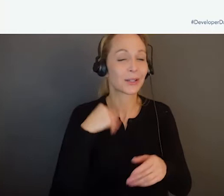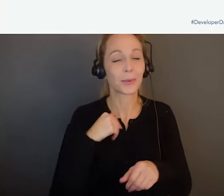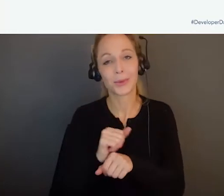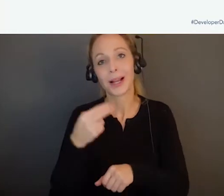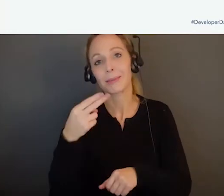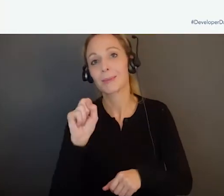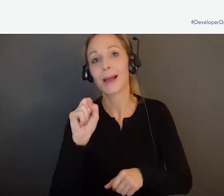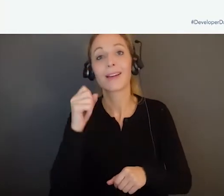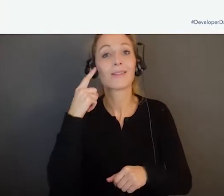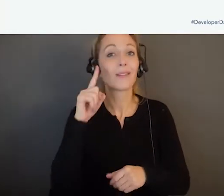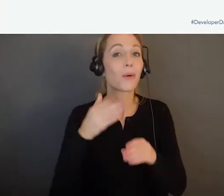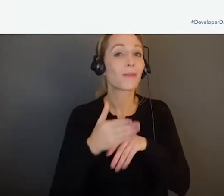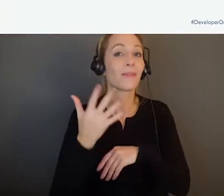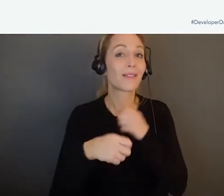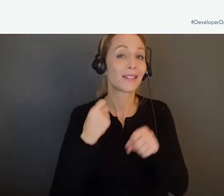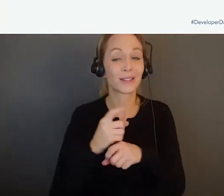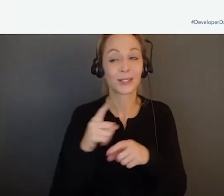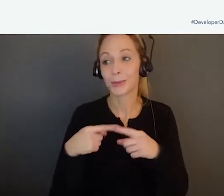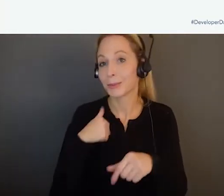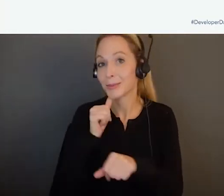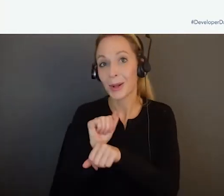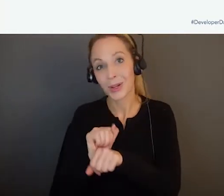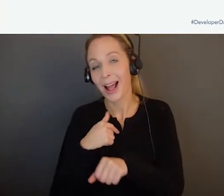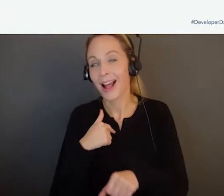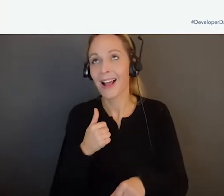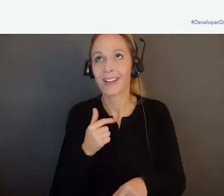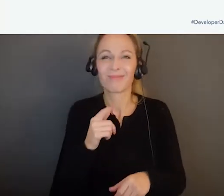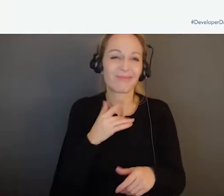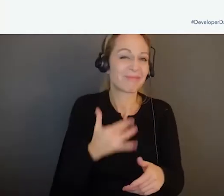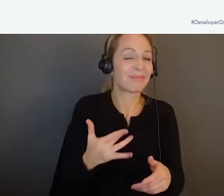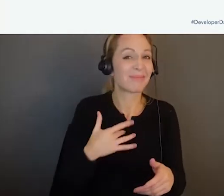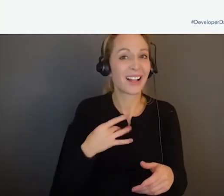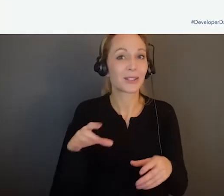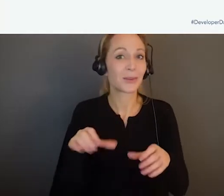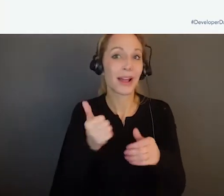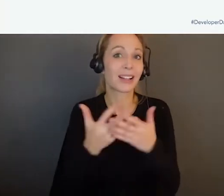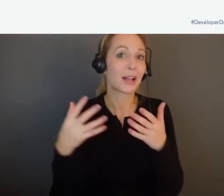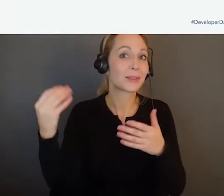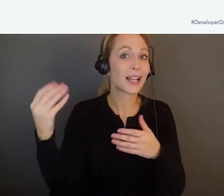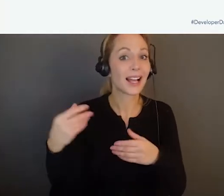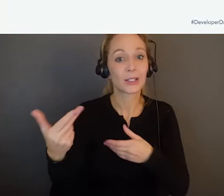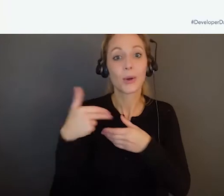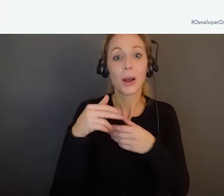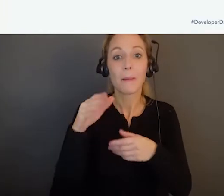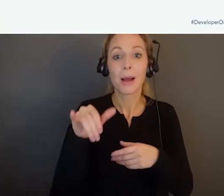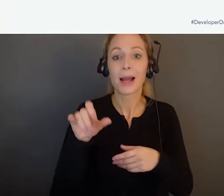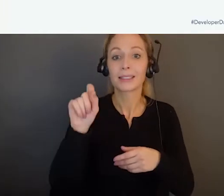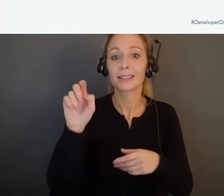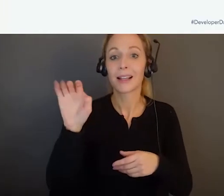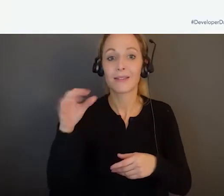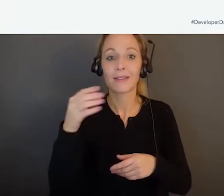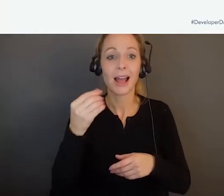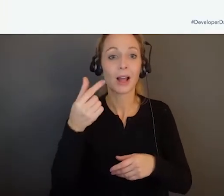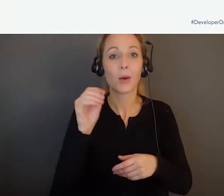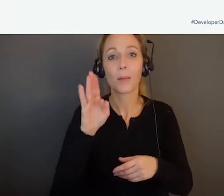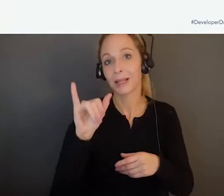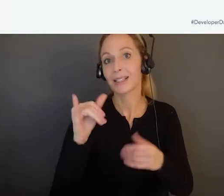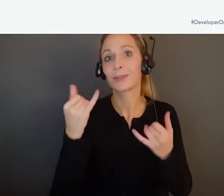YEARS AND WHEN I'M NOT WORKING, I GENERALLY LIKE TO DO ANYTHING OUTSIDE. I'M ALSO JOINED BY STEF AND GOBI TODAY, SENIOR SOFTWARE